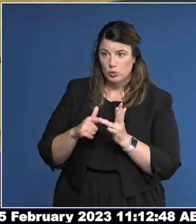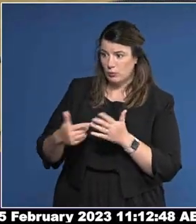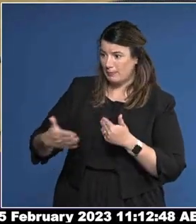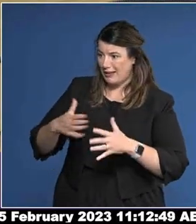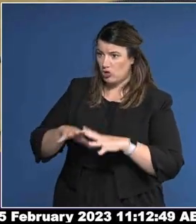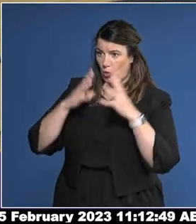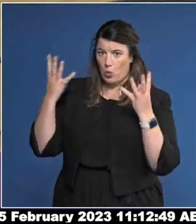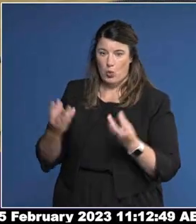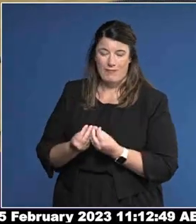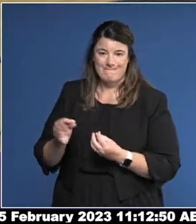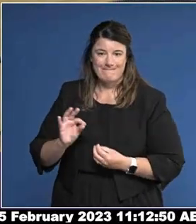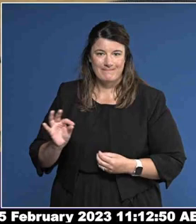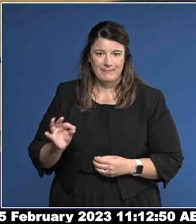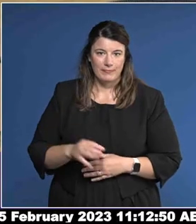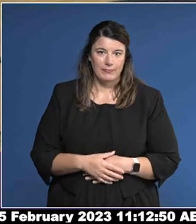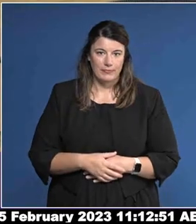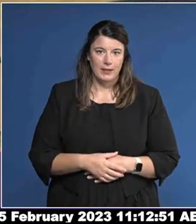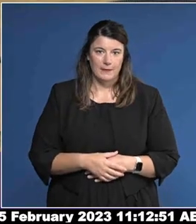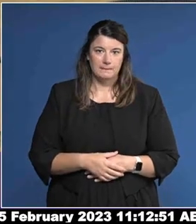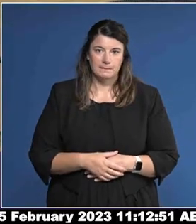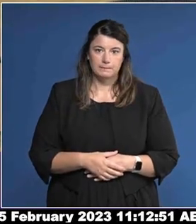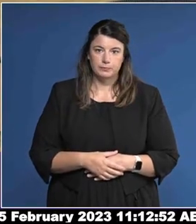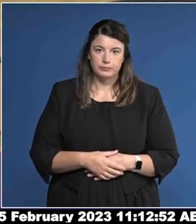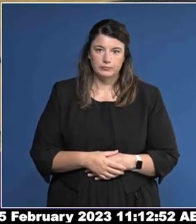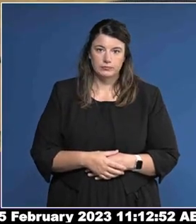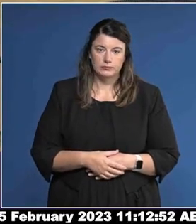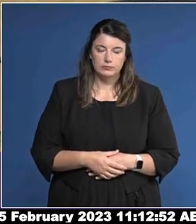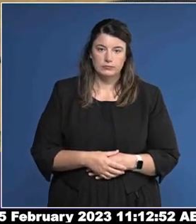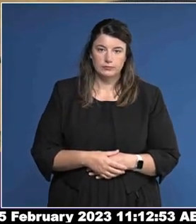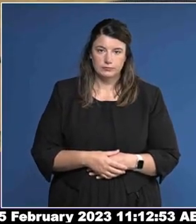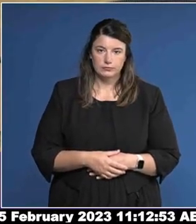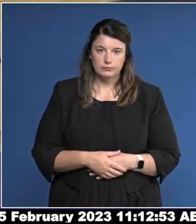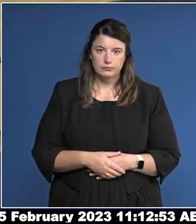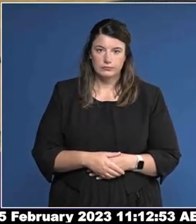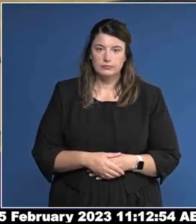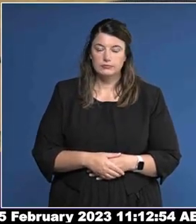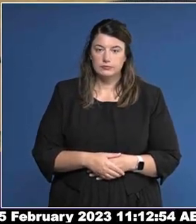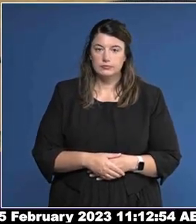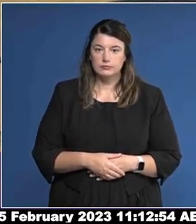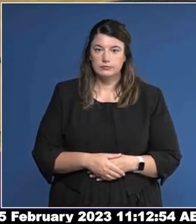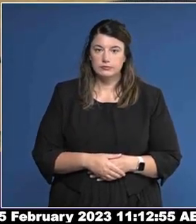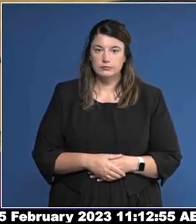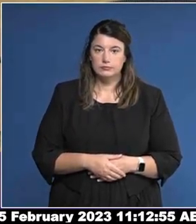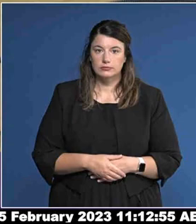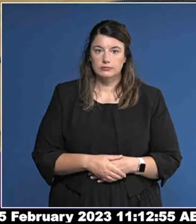So coming to the way in which, in Afford's case, the operation of a day program is